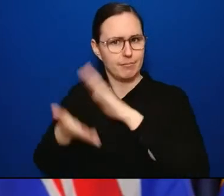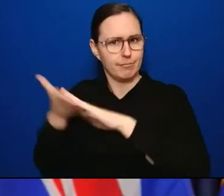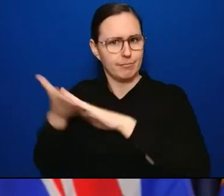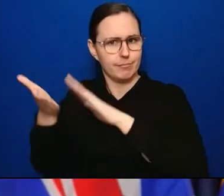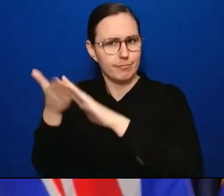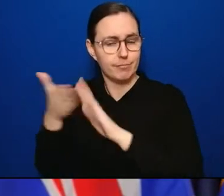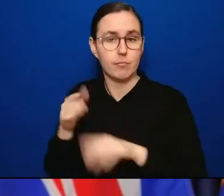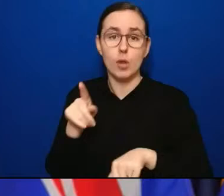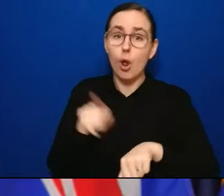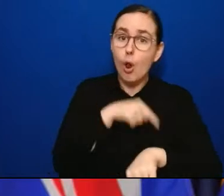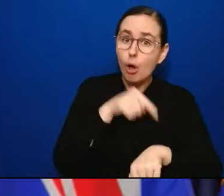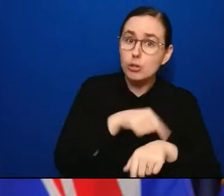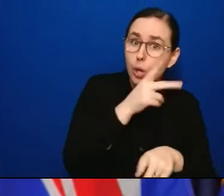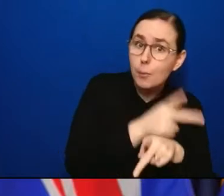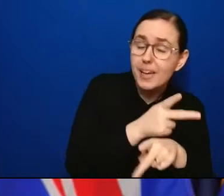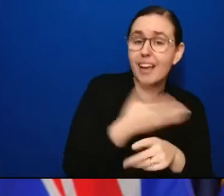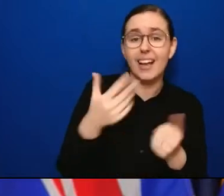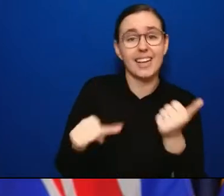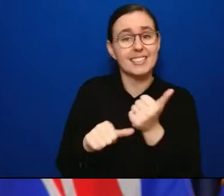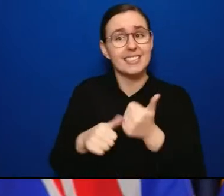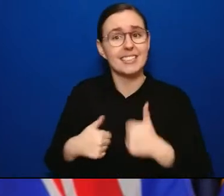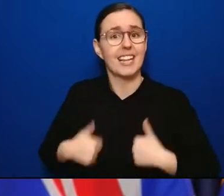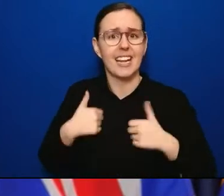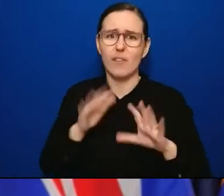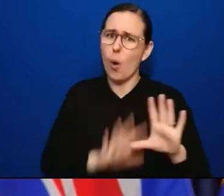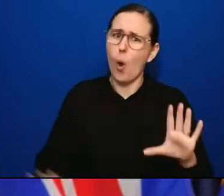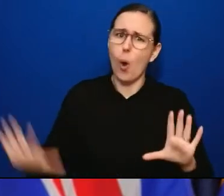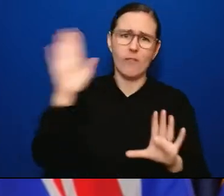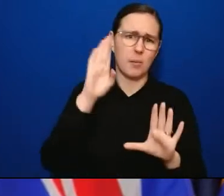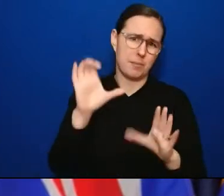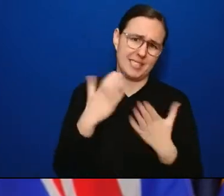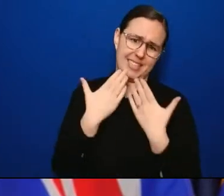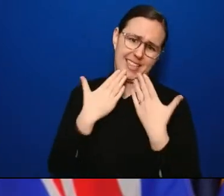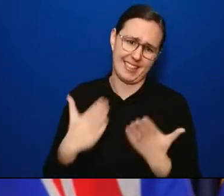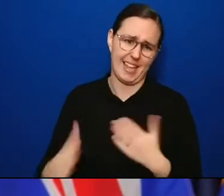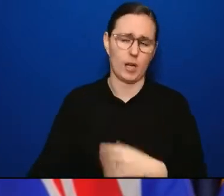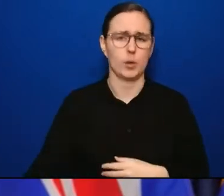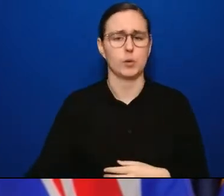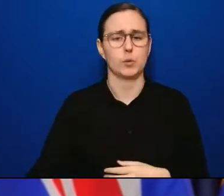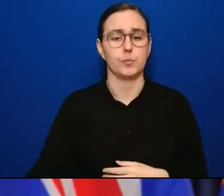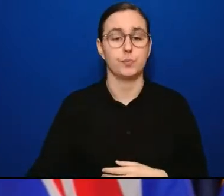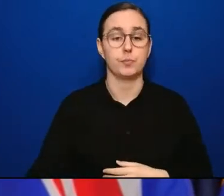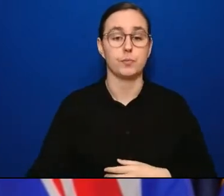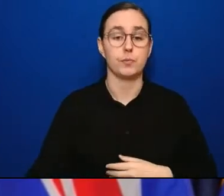long term care and assisted living facilities across BC. And